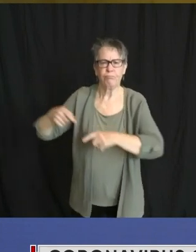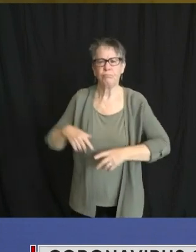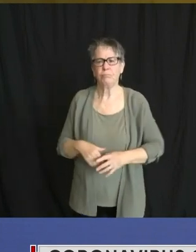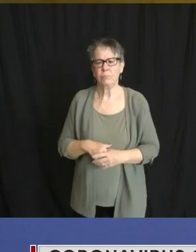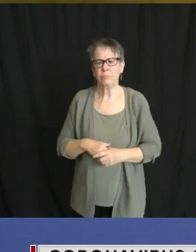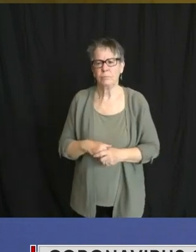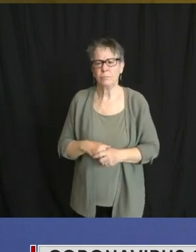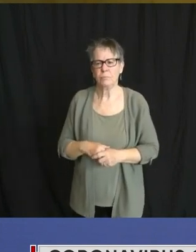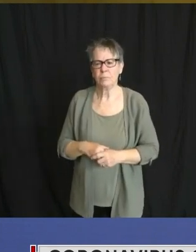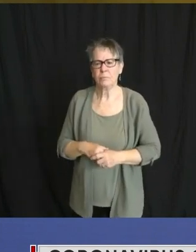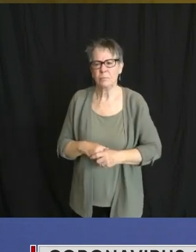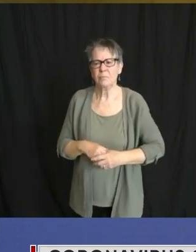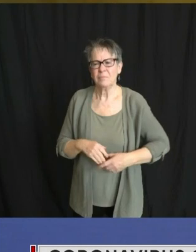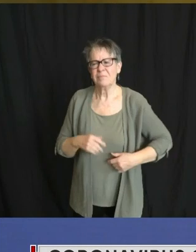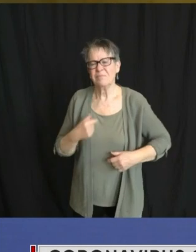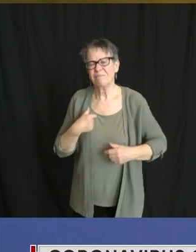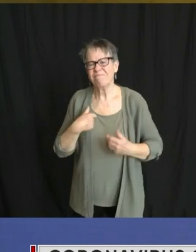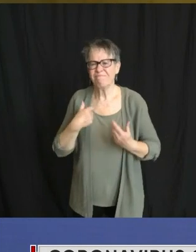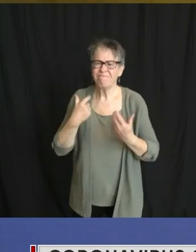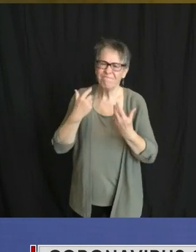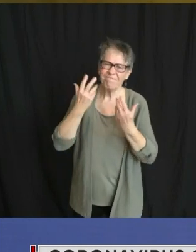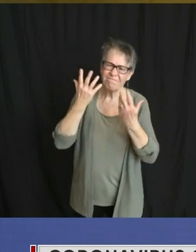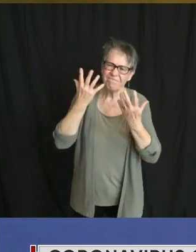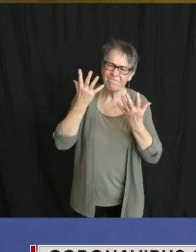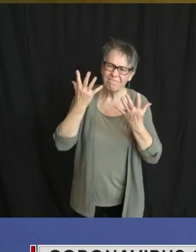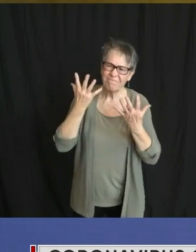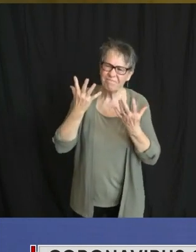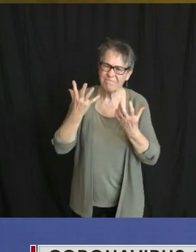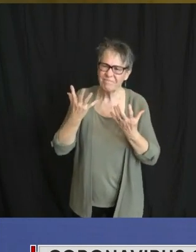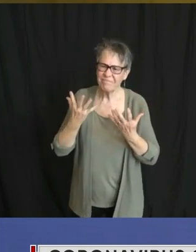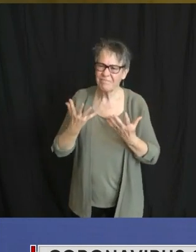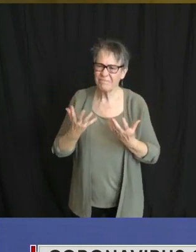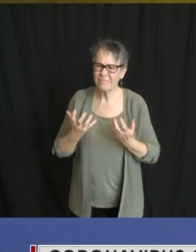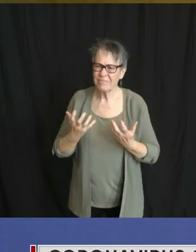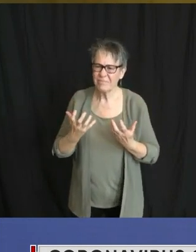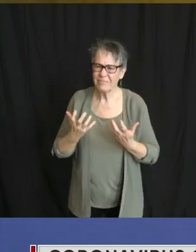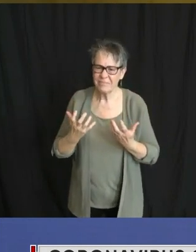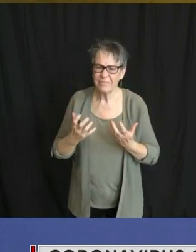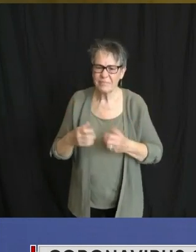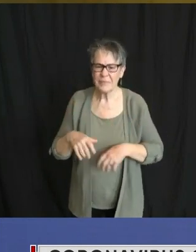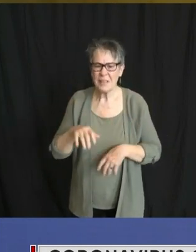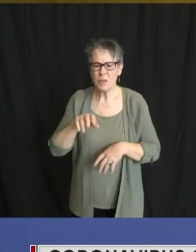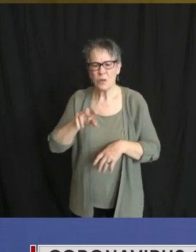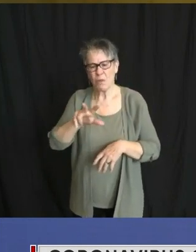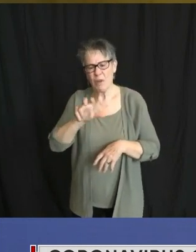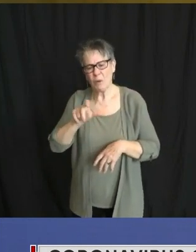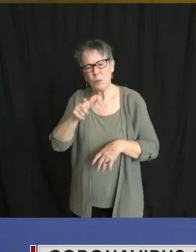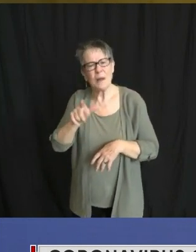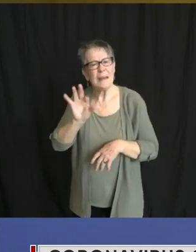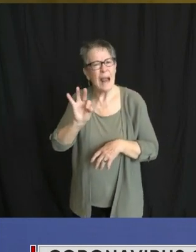FOR A TOTAL OF 116 264 CASES IN THE STATE.